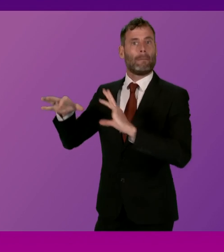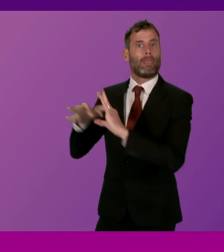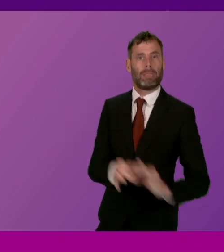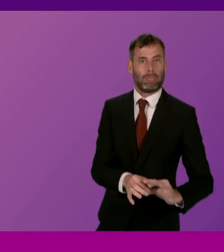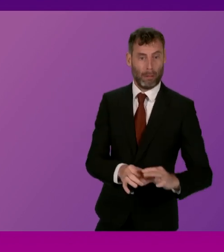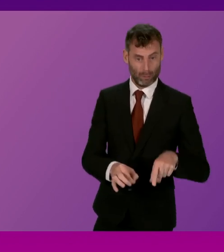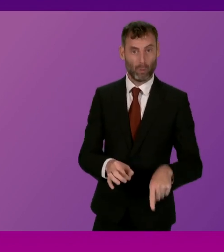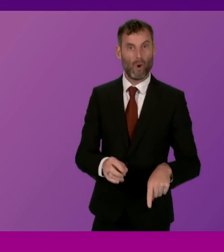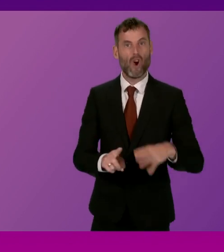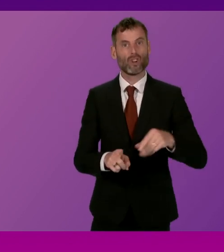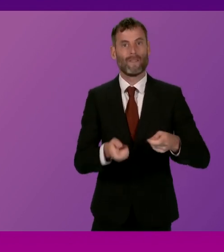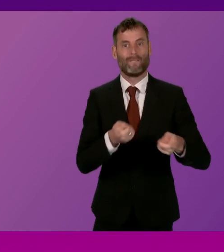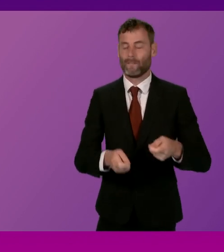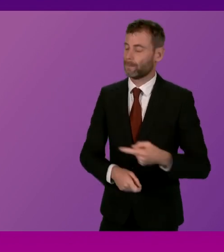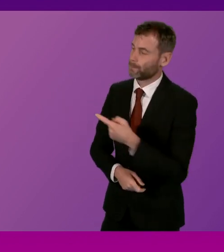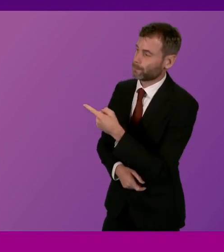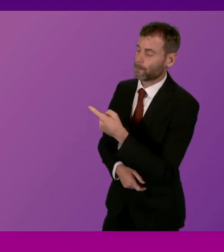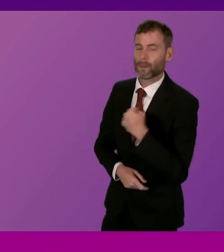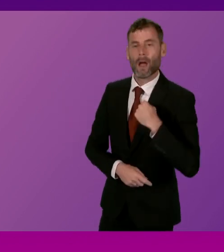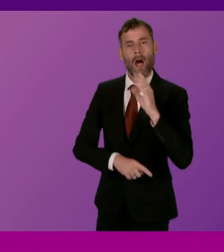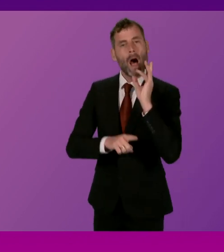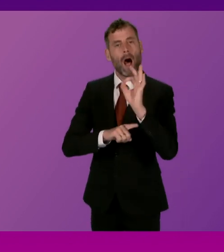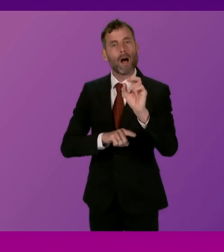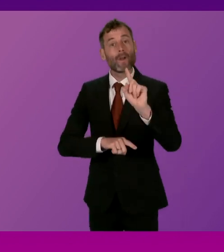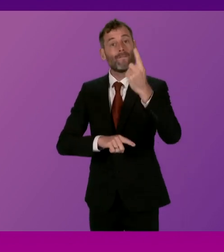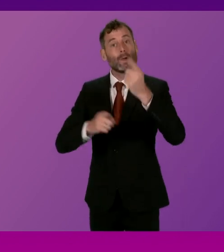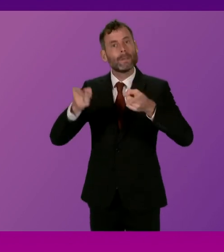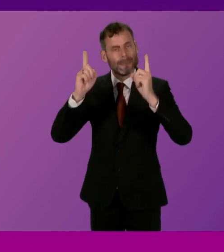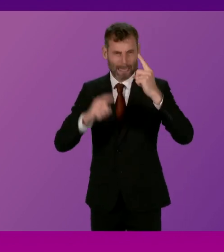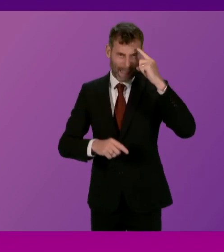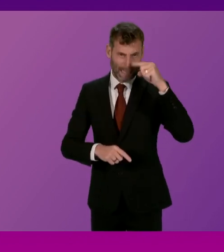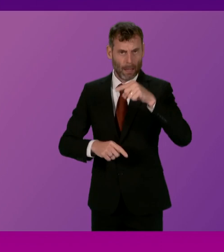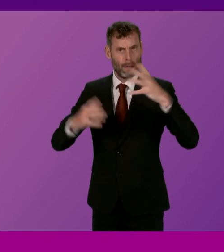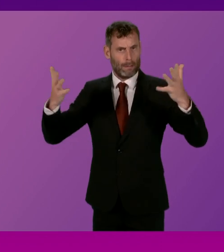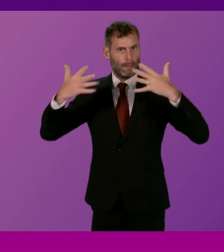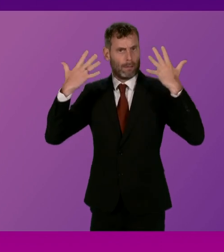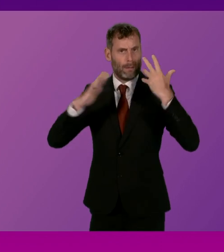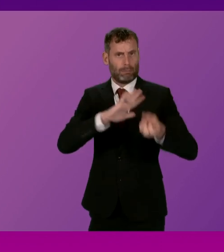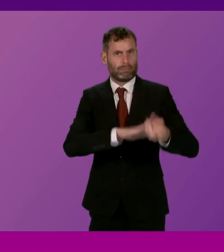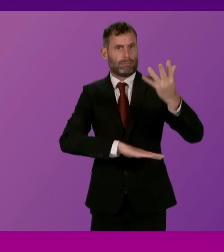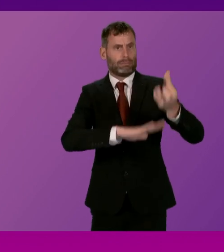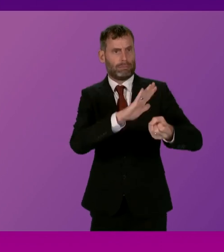To ask the First Minister how the measures in place to tackle the climate emergency will also help to address poverty.